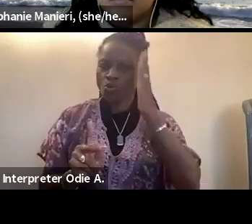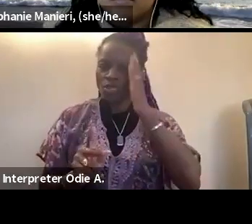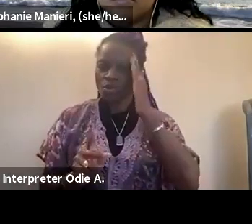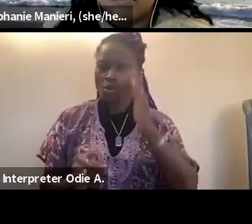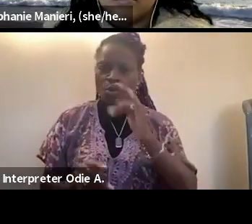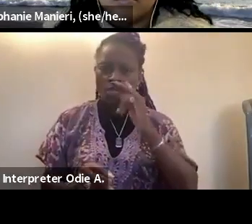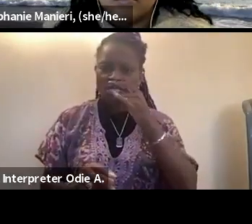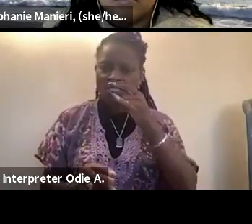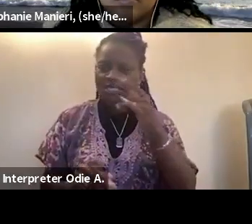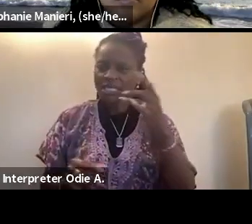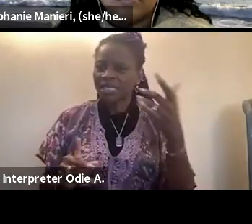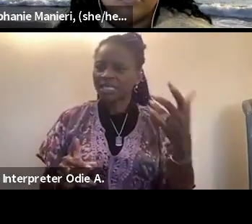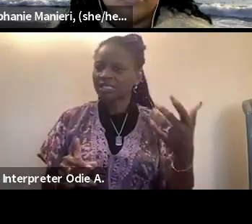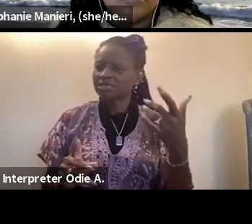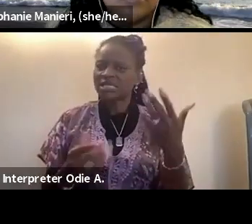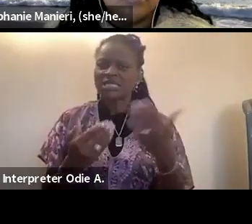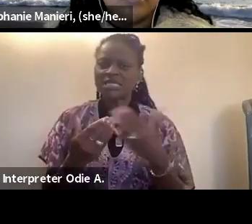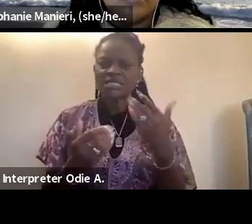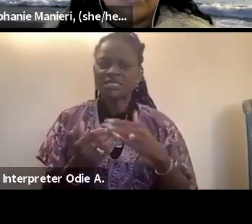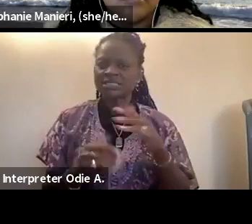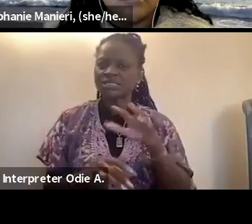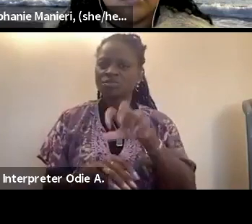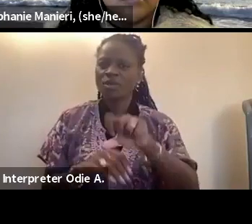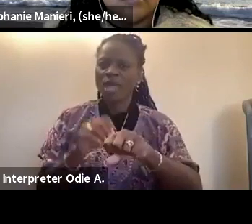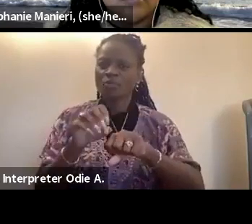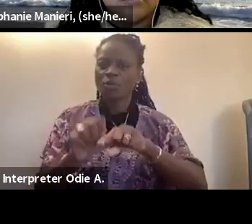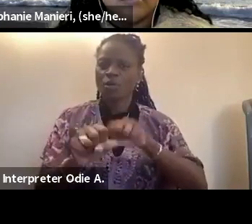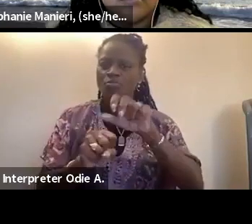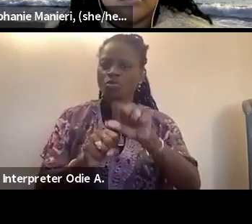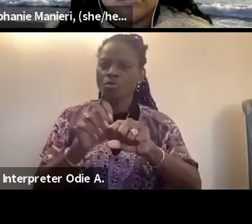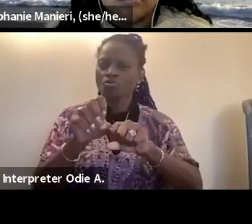all diseases, and particularly with COVID, they can be very